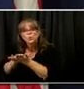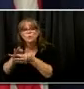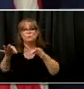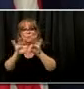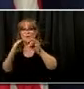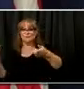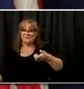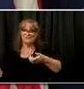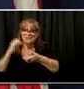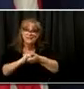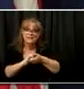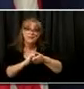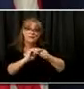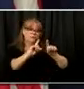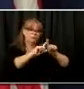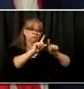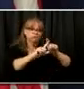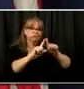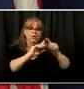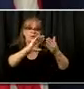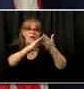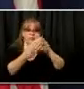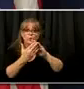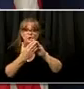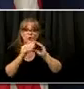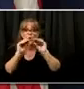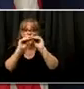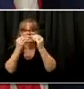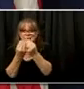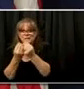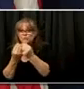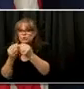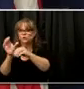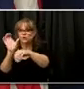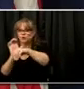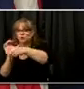districts because those homeless students can get supports at their local districts so